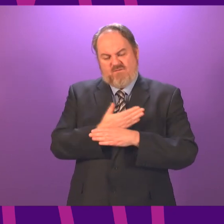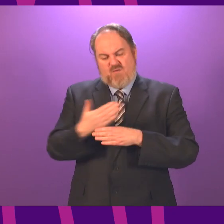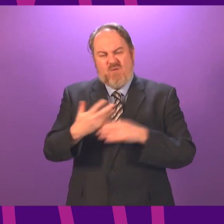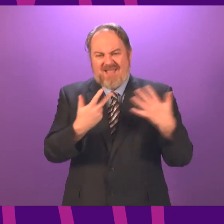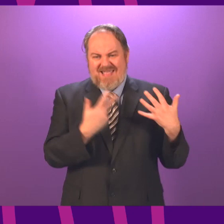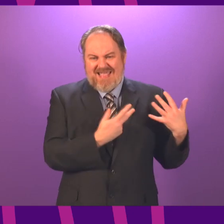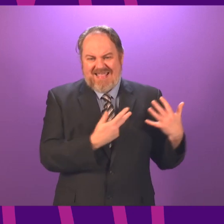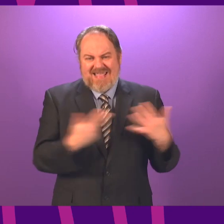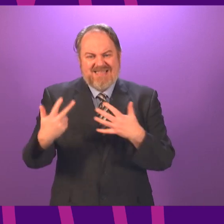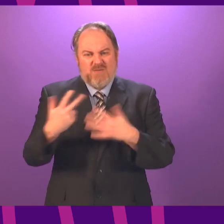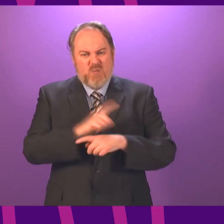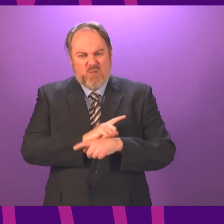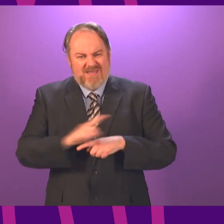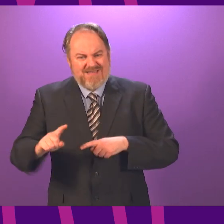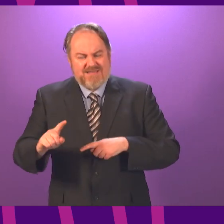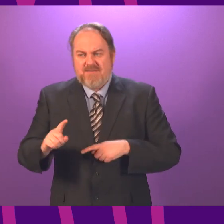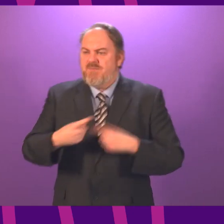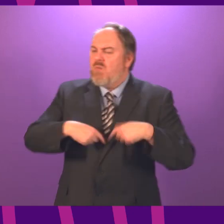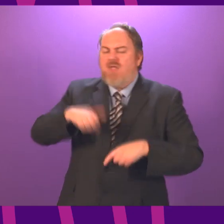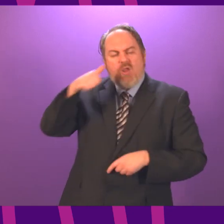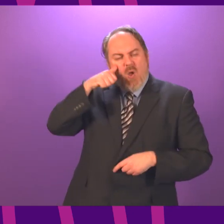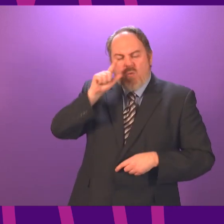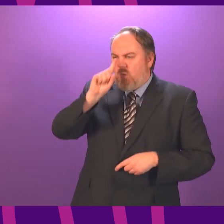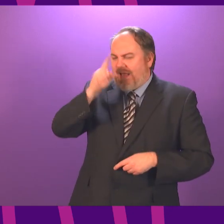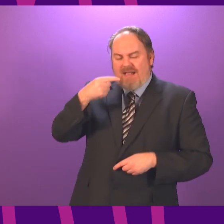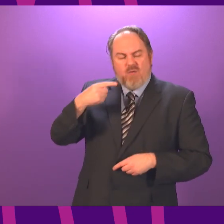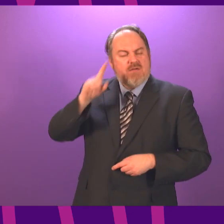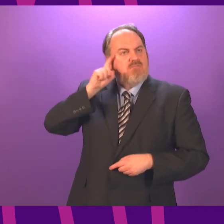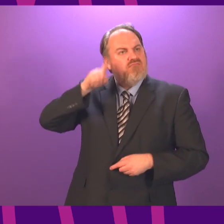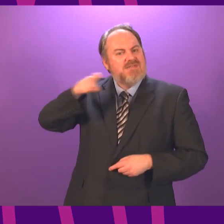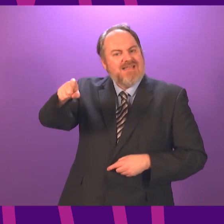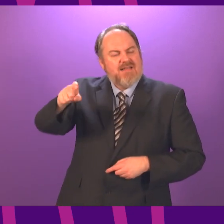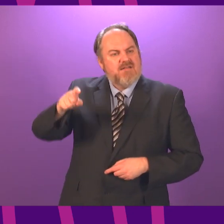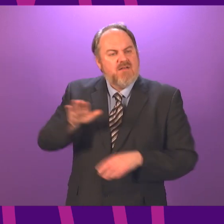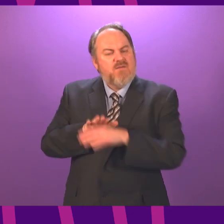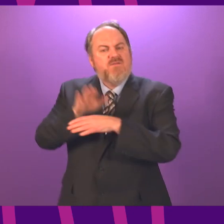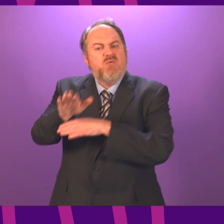certainty, but people were expecting the First Minister to give them some kind of hope. Many